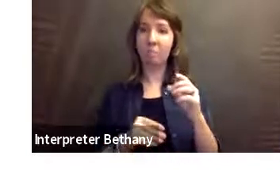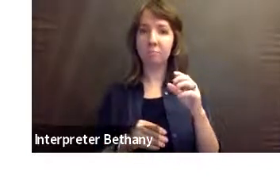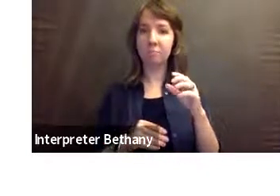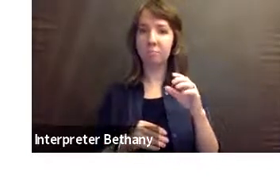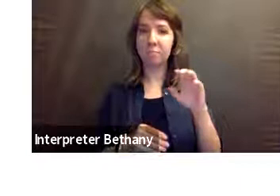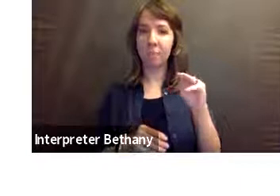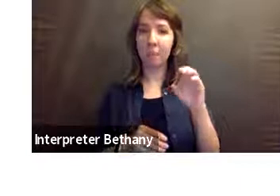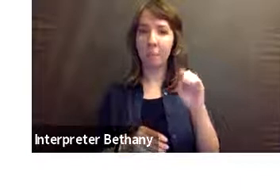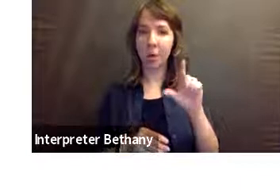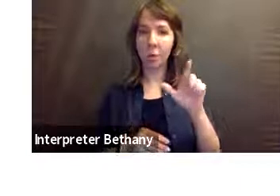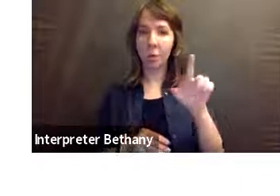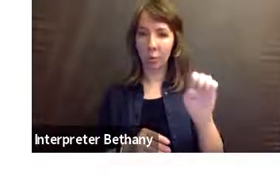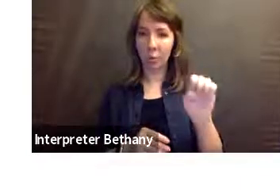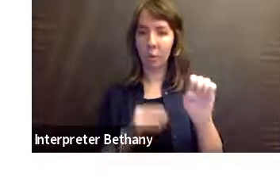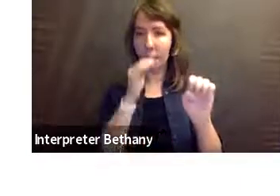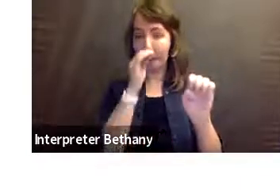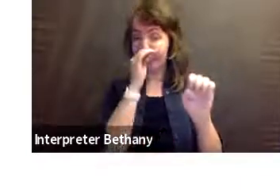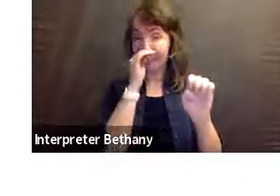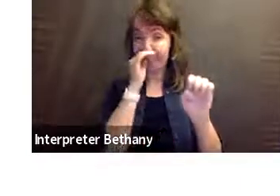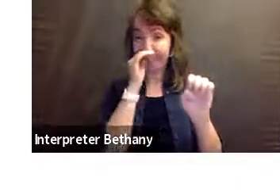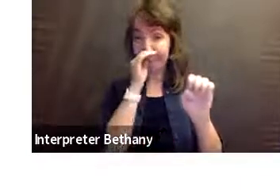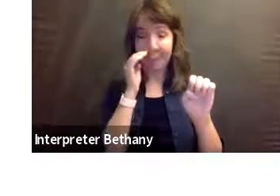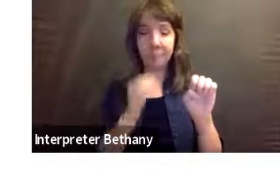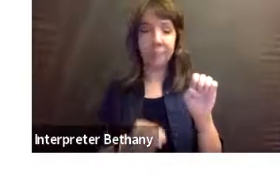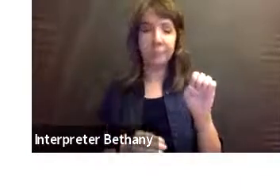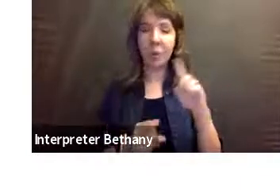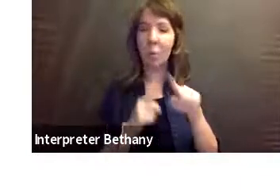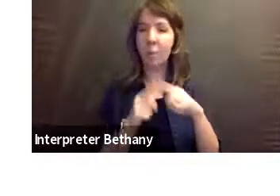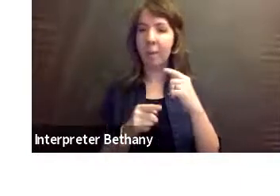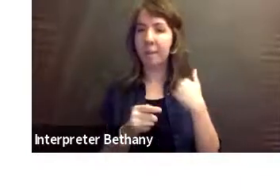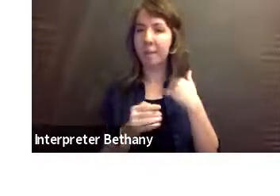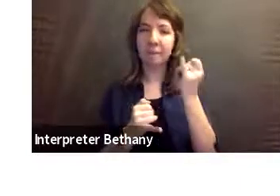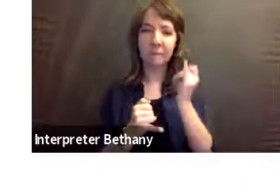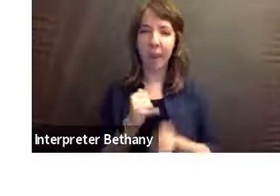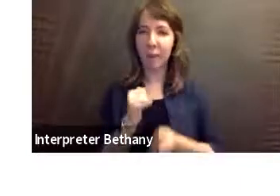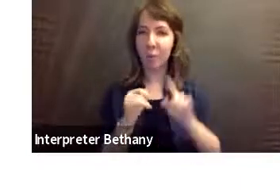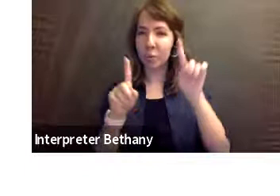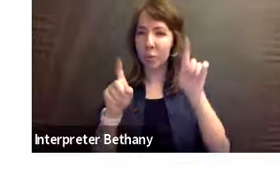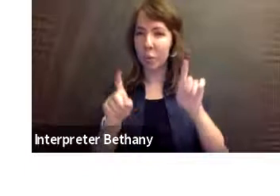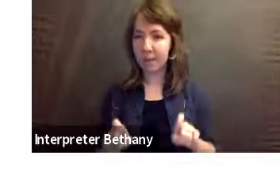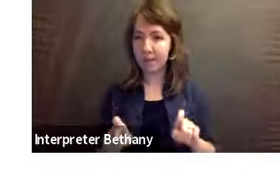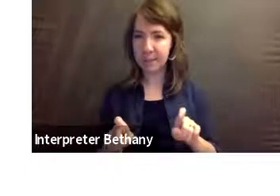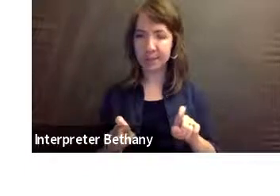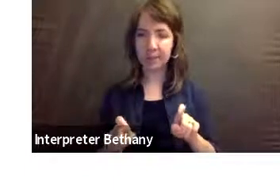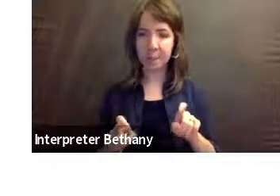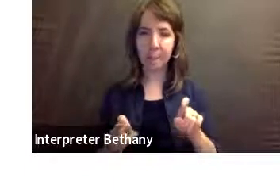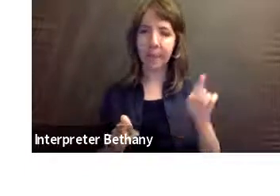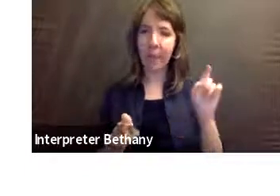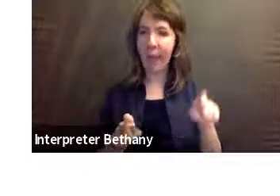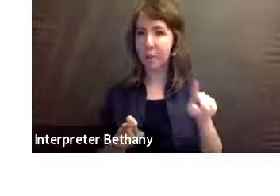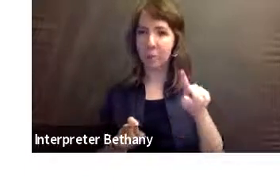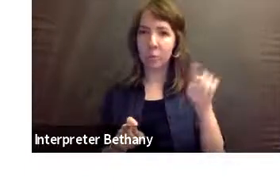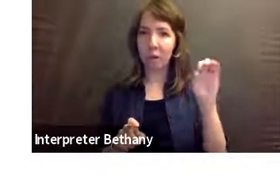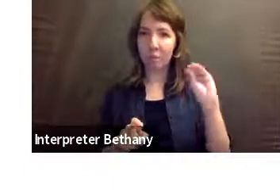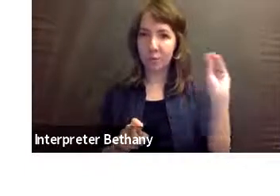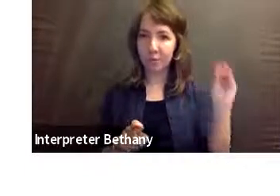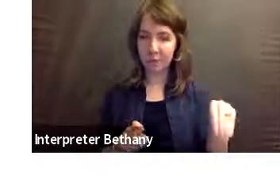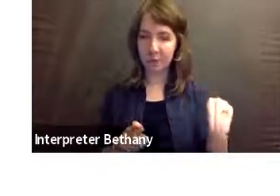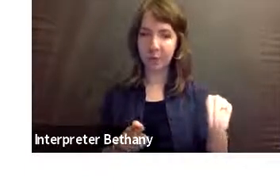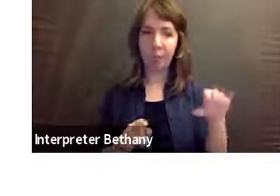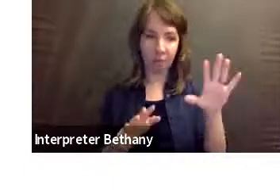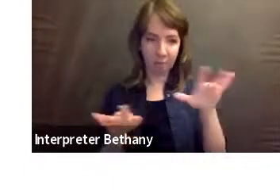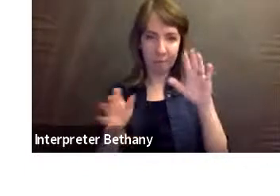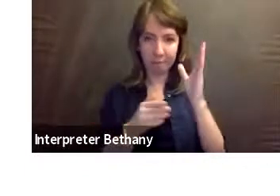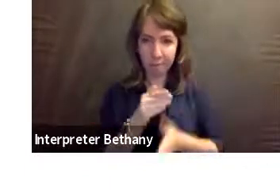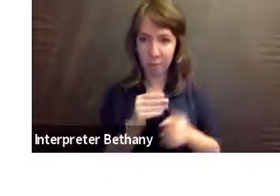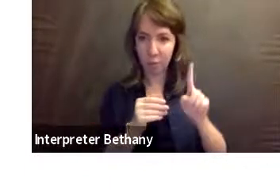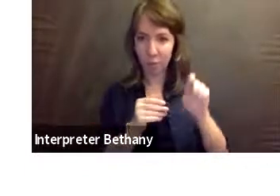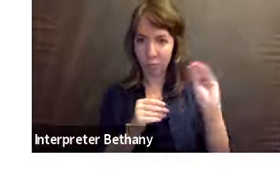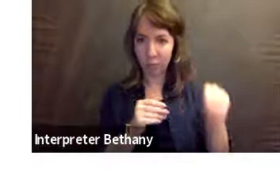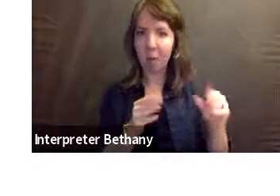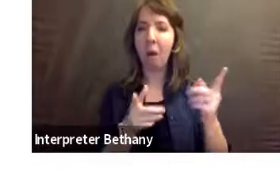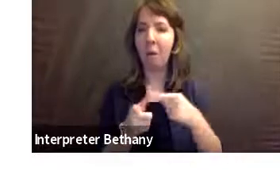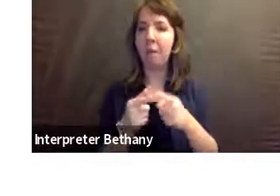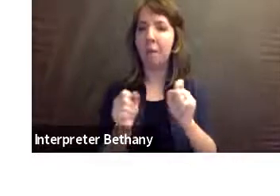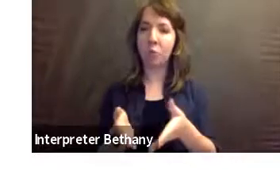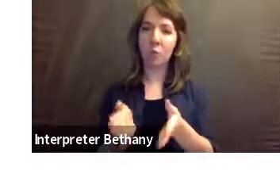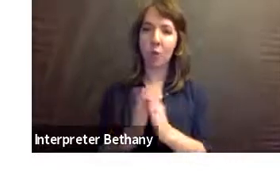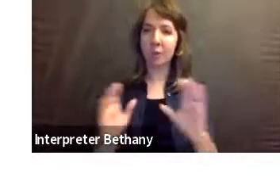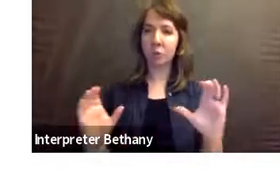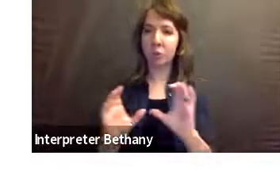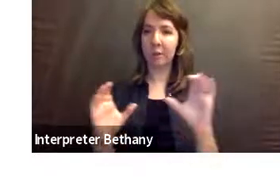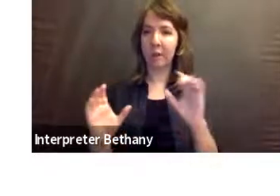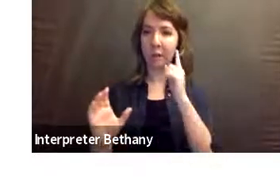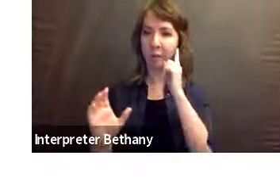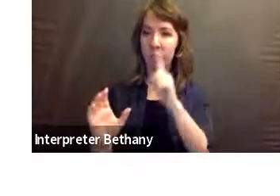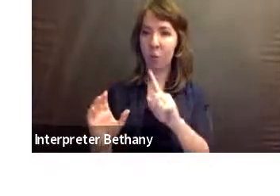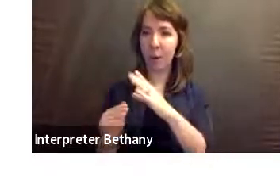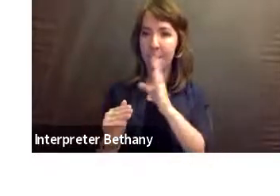Linda Kobashigawa: Students once they there's a final quiz at the end that they have to score 100% on and once they do that they can request a certificate of completion. I'm working on badges, they'll be able to get badges soon.